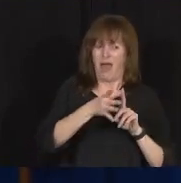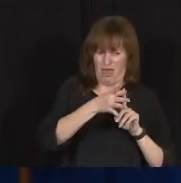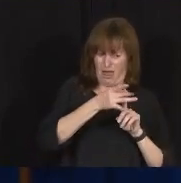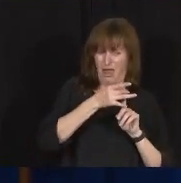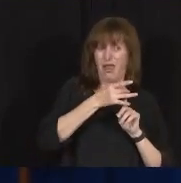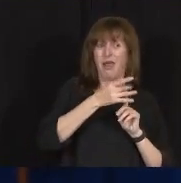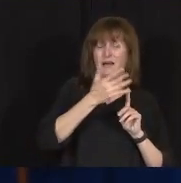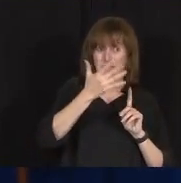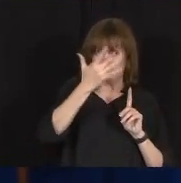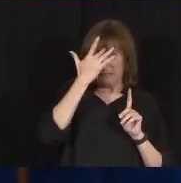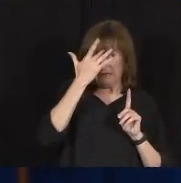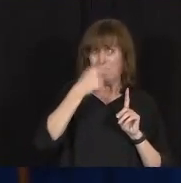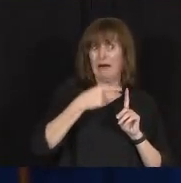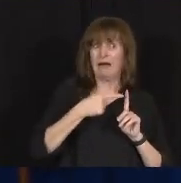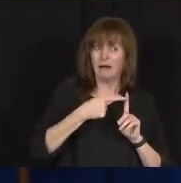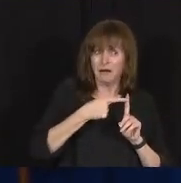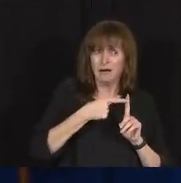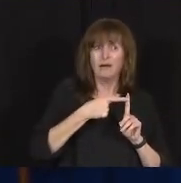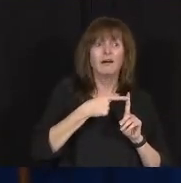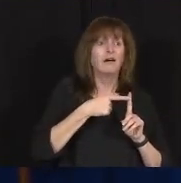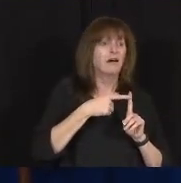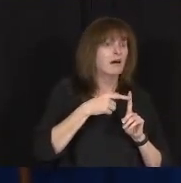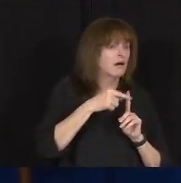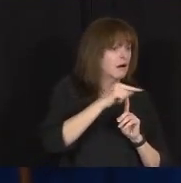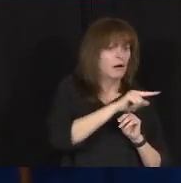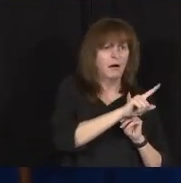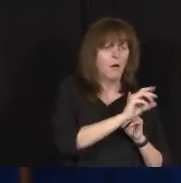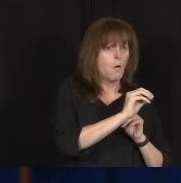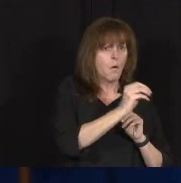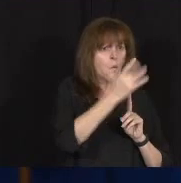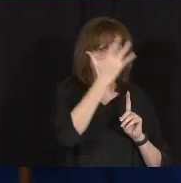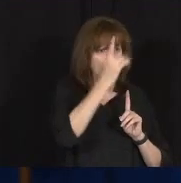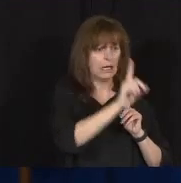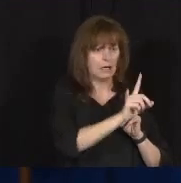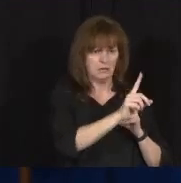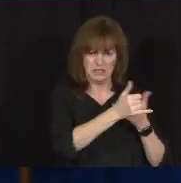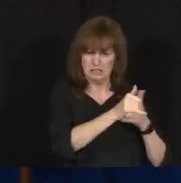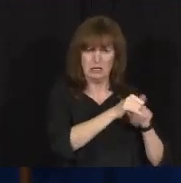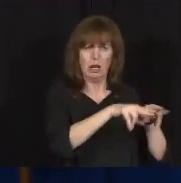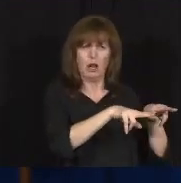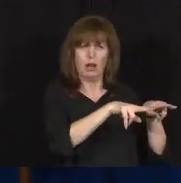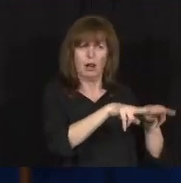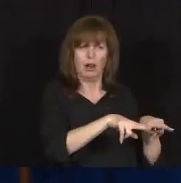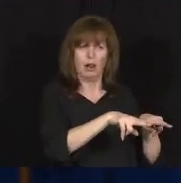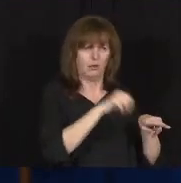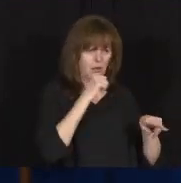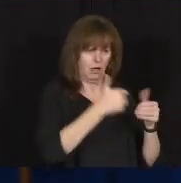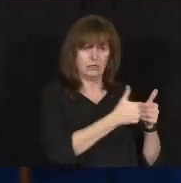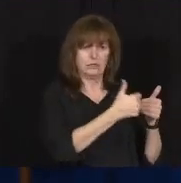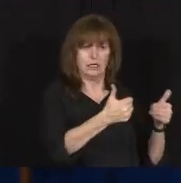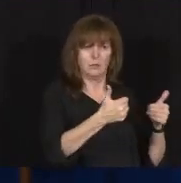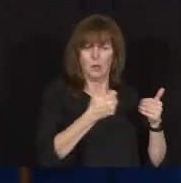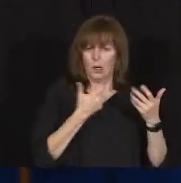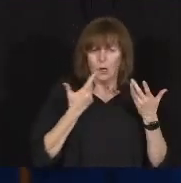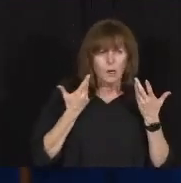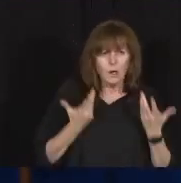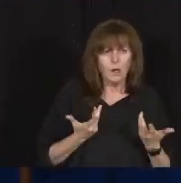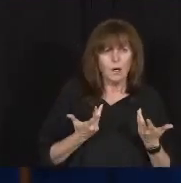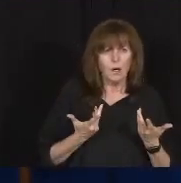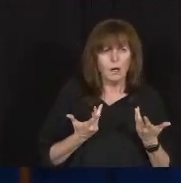I wanted to know your reaction to that and why l ong-term care homes were not given stricter orders to separate i